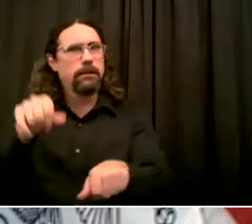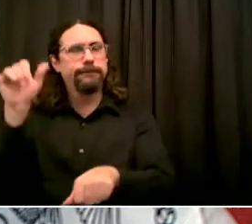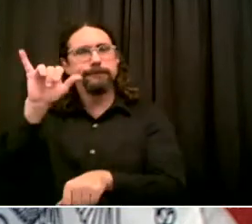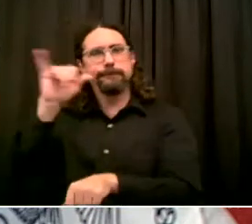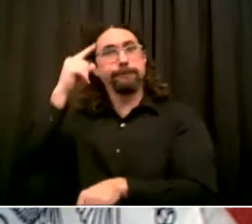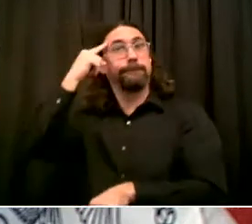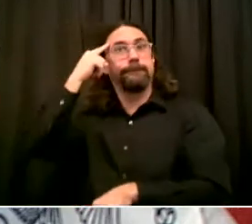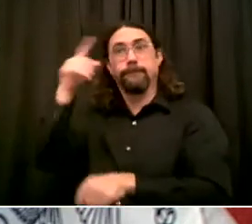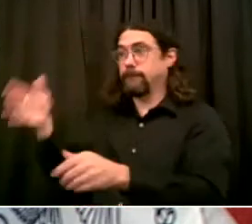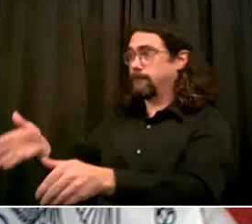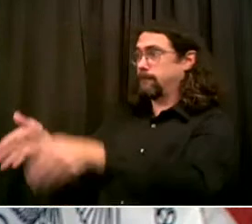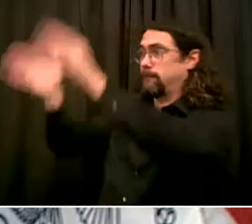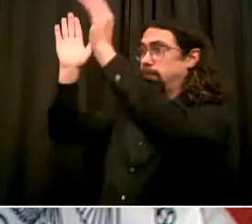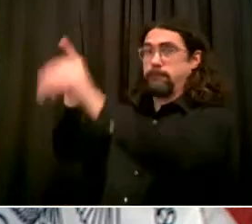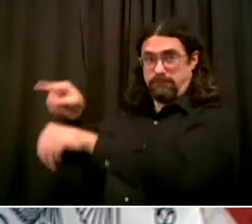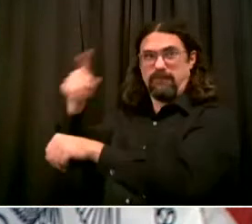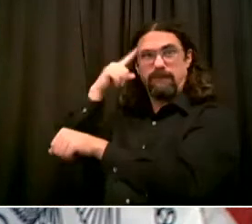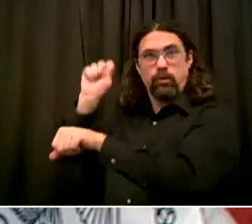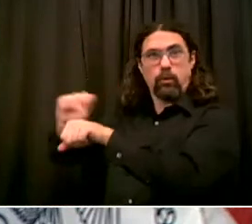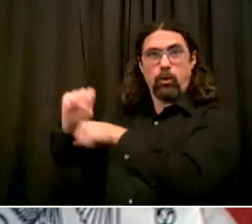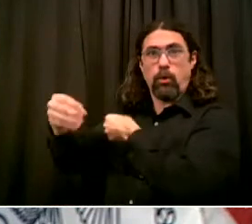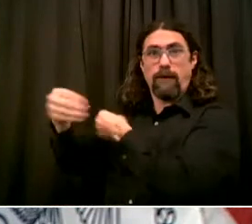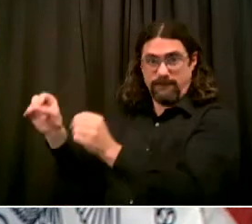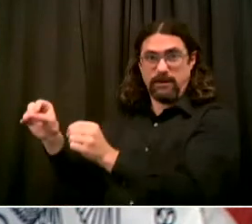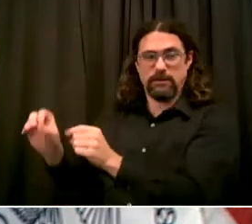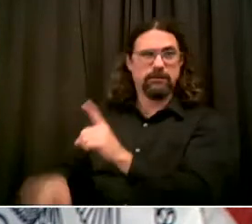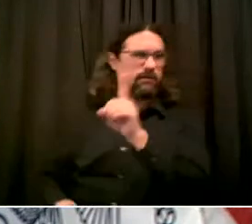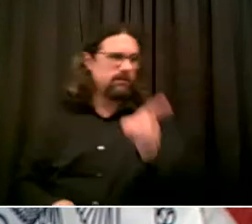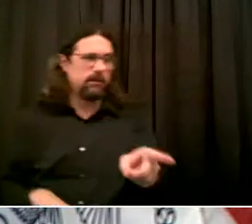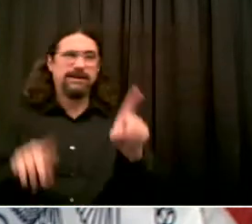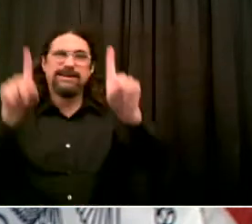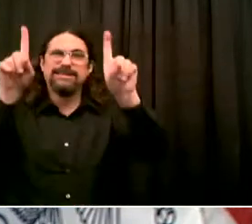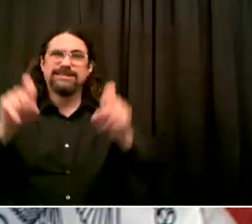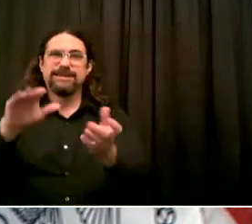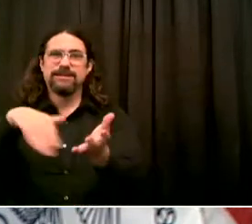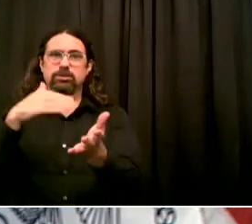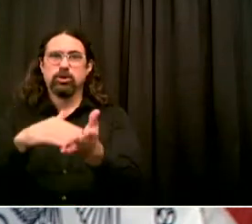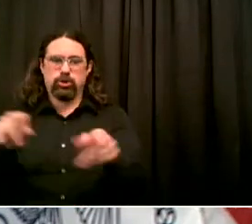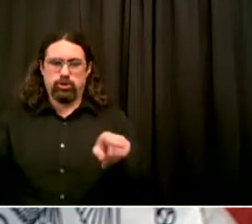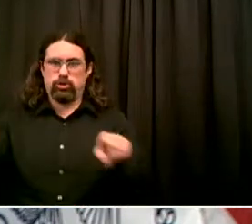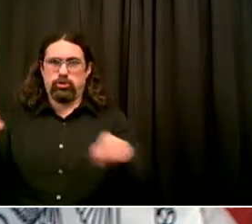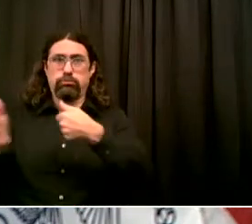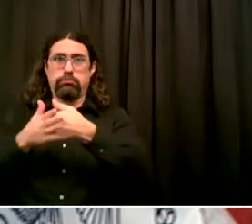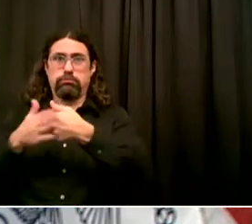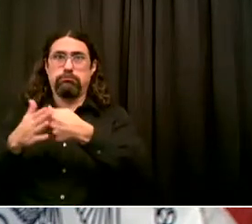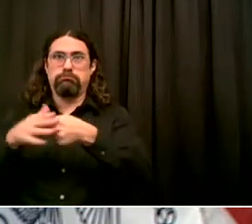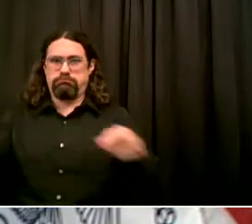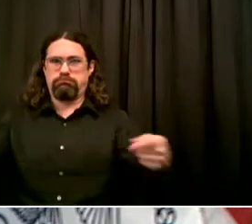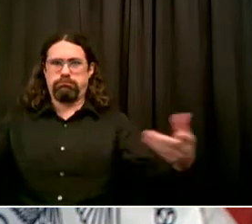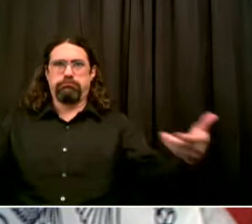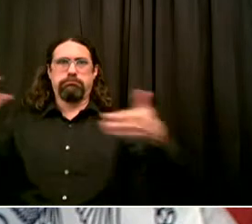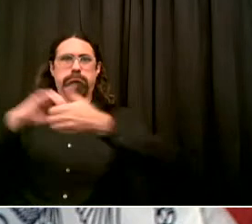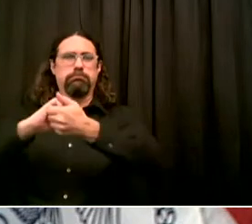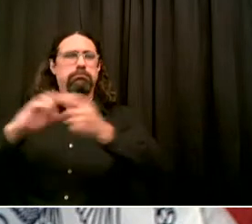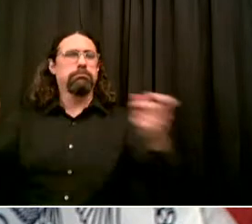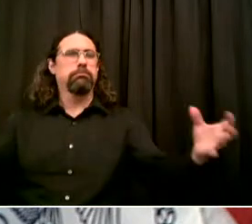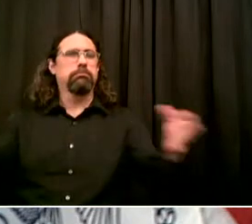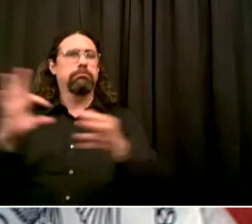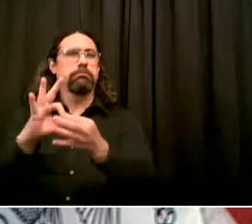TESTING IN A MORE RELIABLE AND D CONSISTENT FASHION. I THINK THAT OPENS UP A WORLD OF POSSIBILITIES BUT WE'RE STILL NOT THERE YYT.E O SONONE WAY Y R O ANOTHER, TESTING